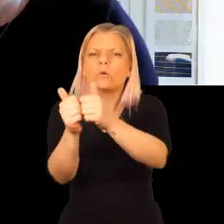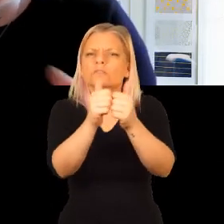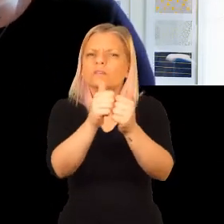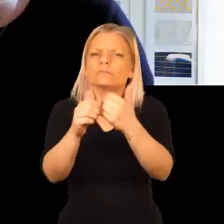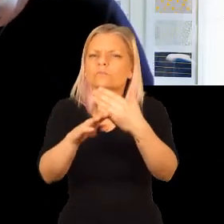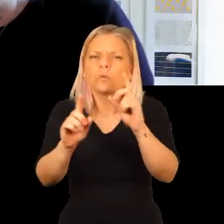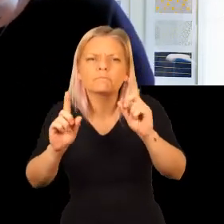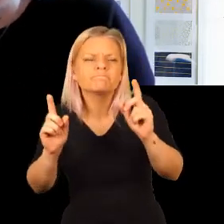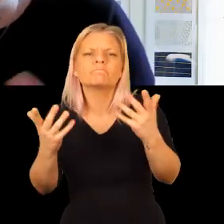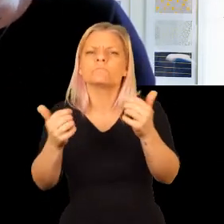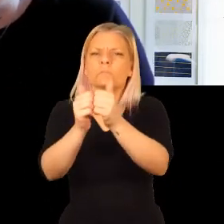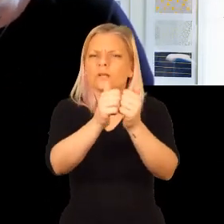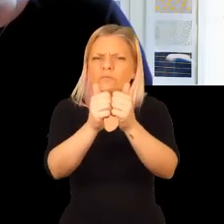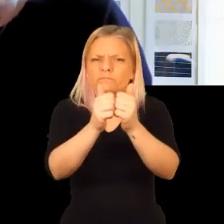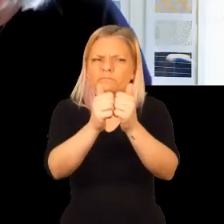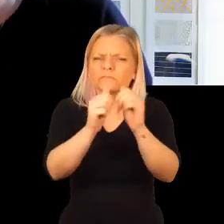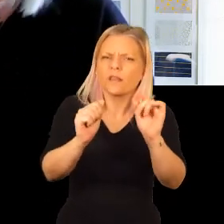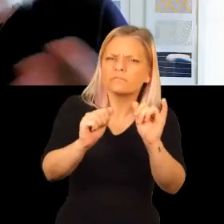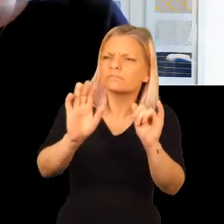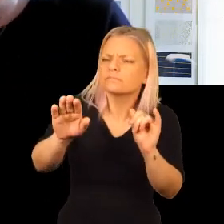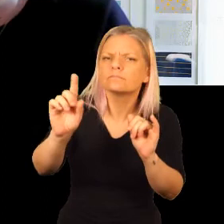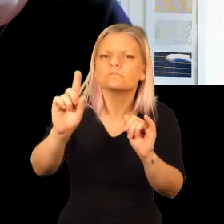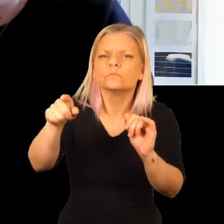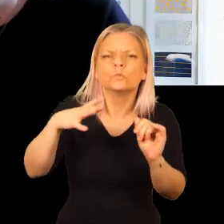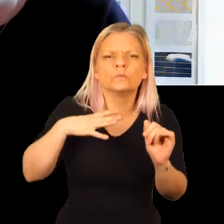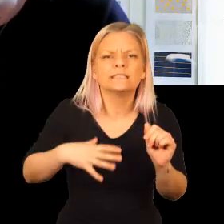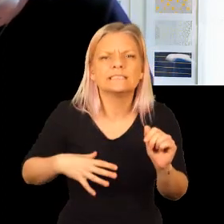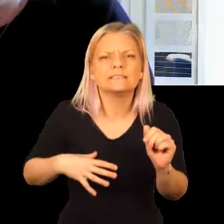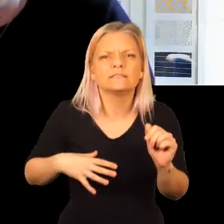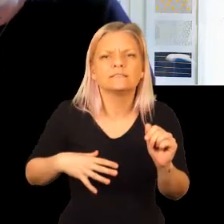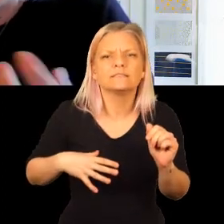developing rules or supporting peer works or with peer workers themselves and saying well what